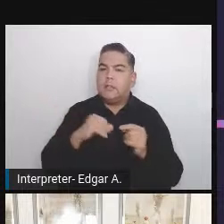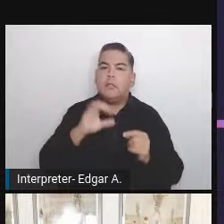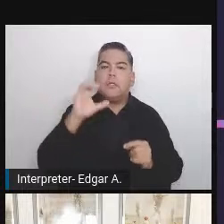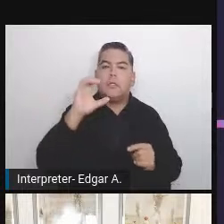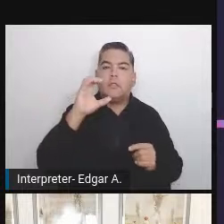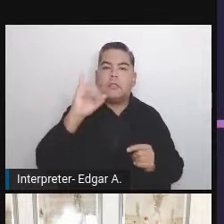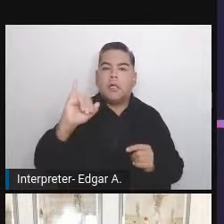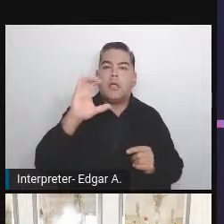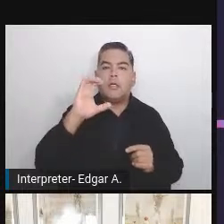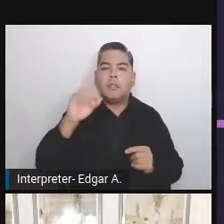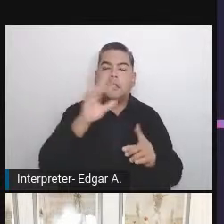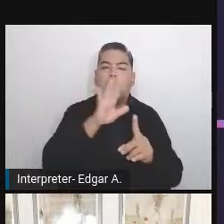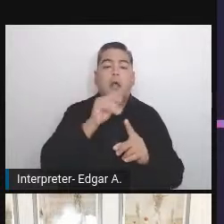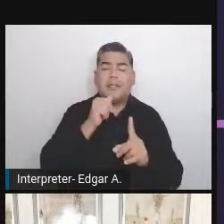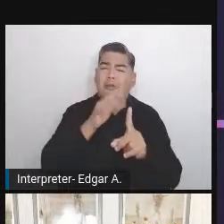with automation. I